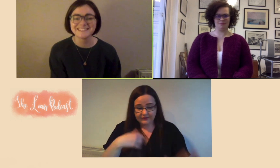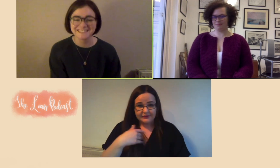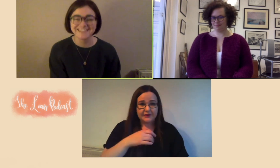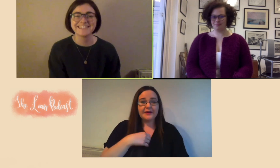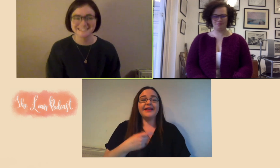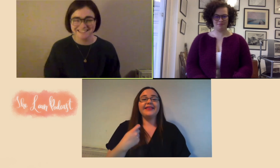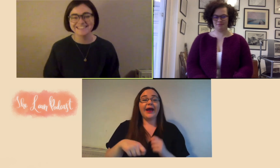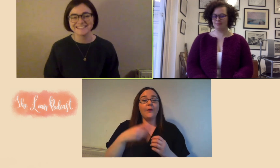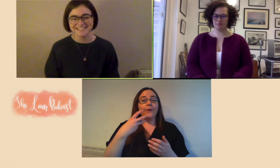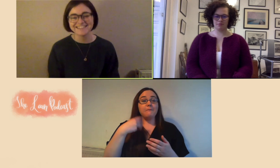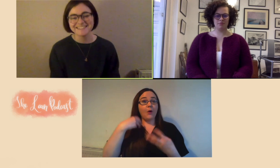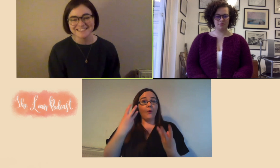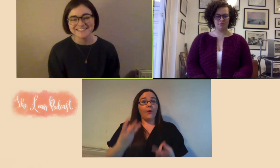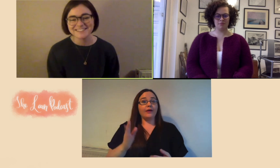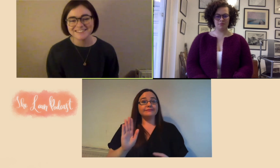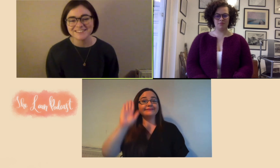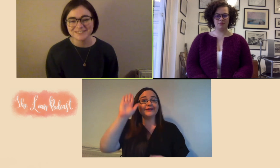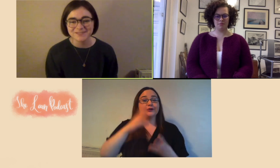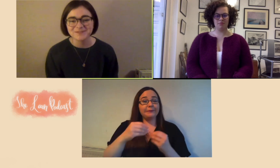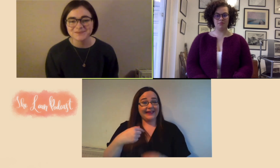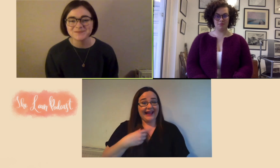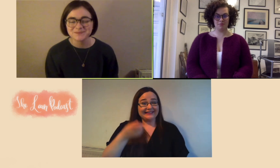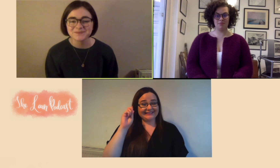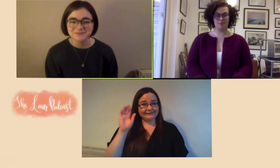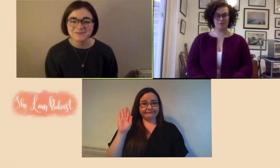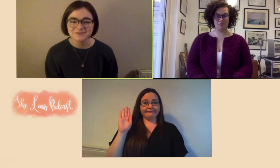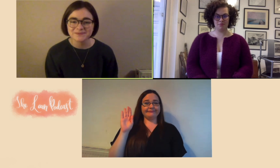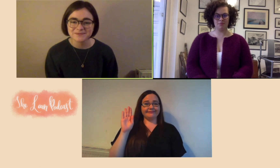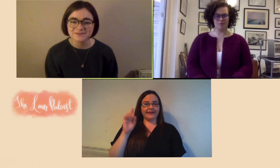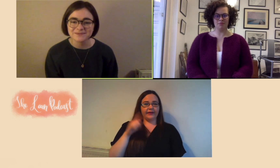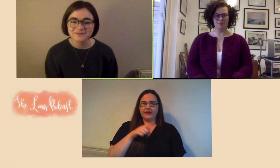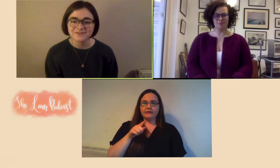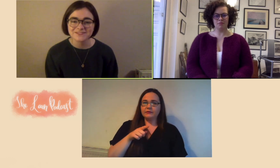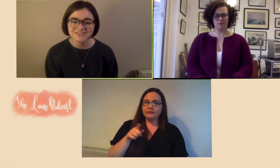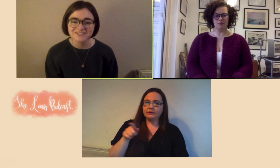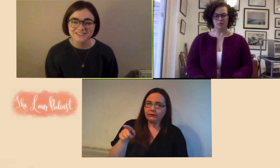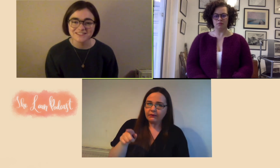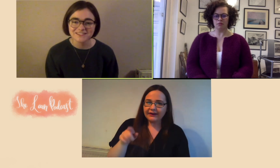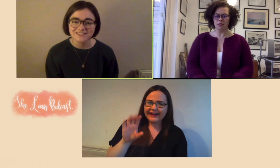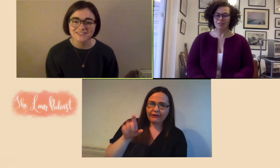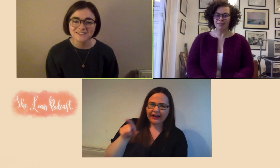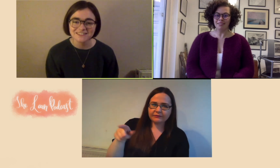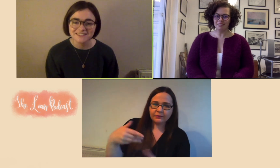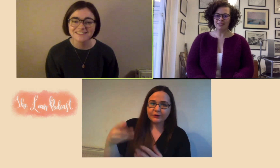And our first meeting was just chaotic. Like everyone was talking over one another and I was completely lost.